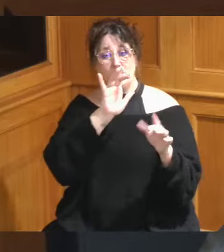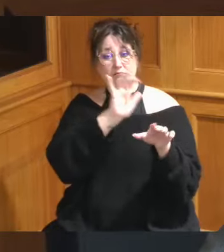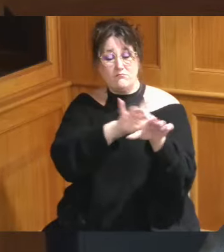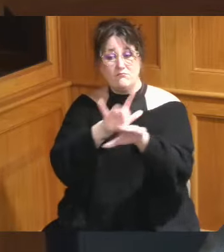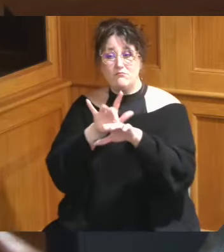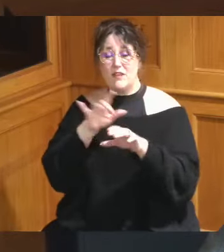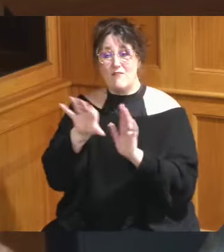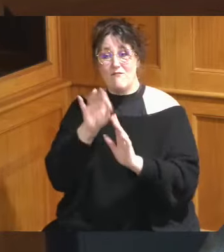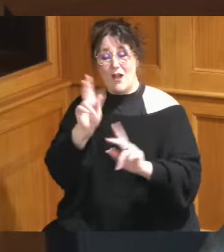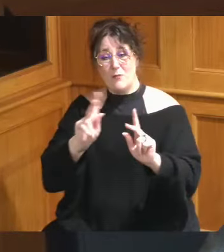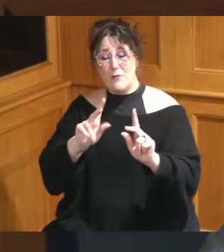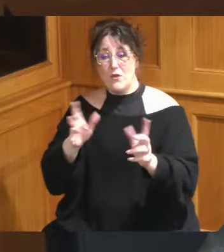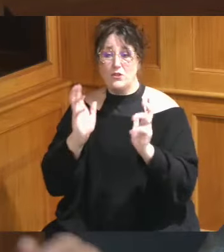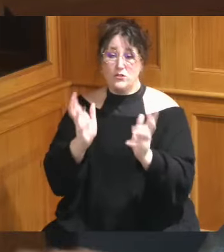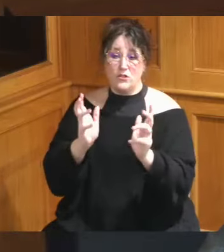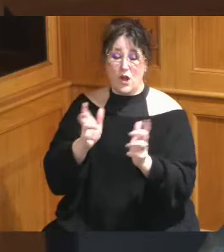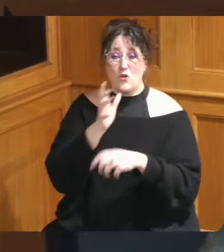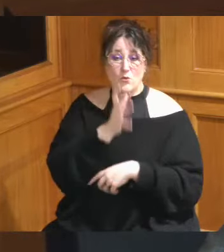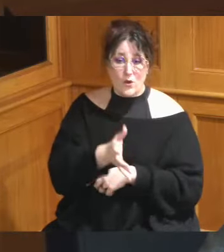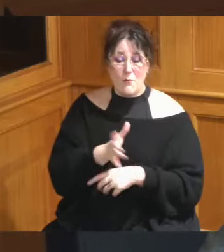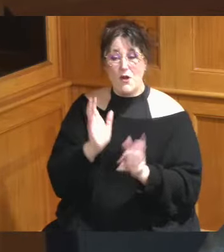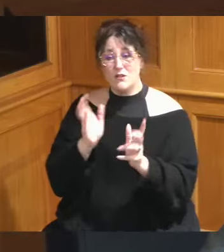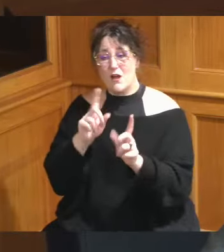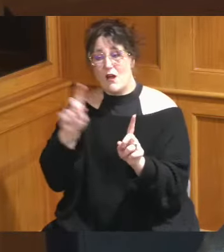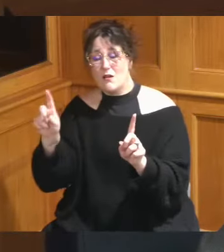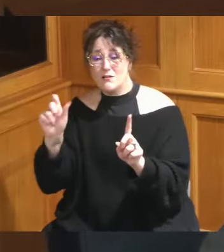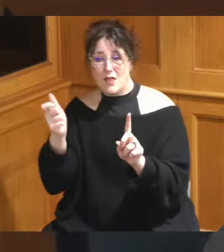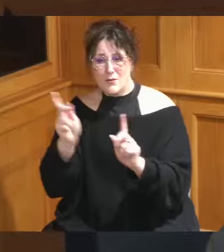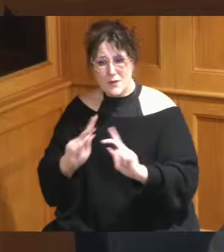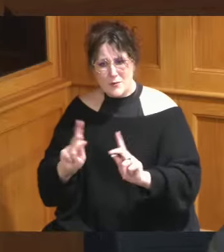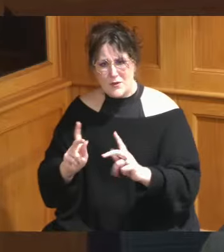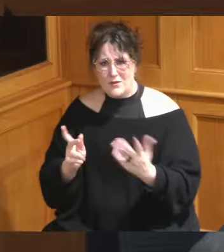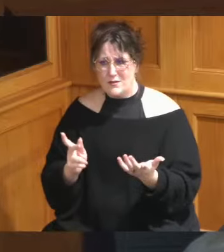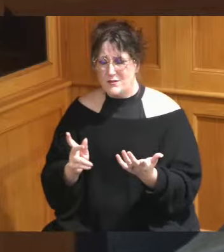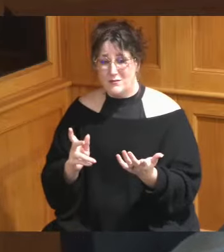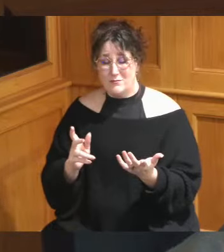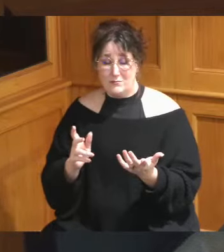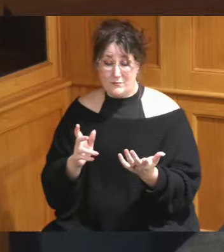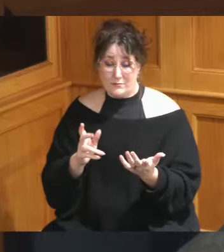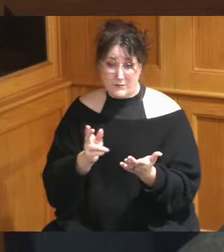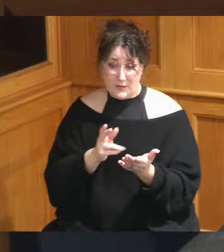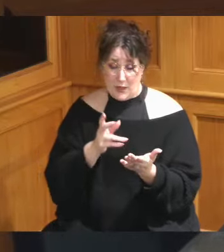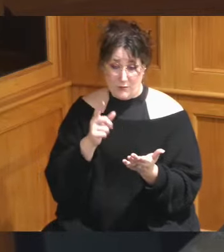some people and talk to grandma and talk to some other people. Now, it ended up not being truthful,